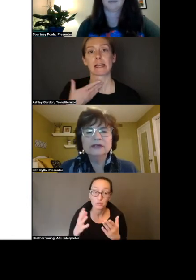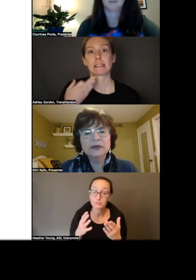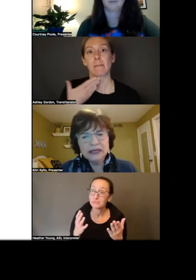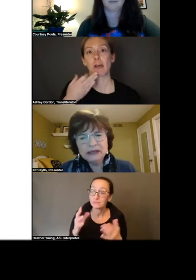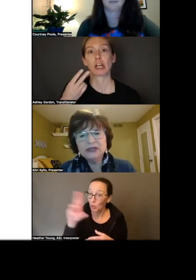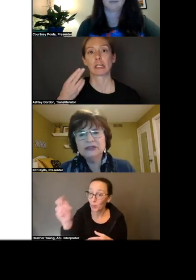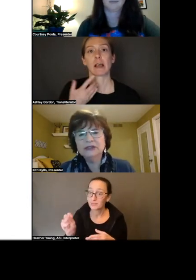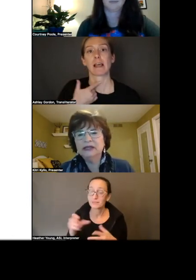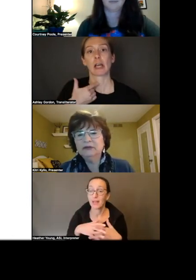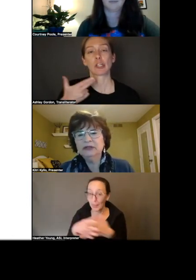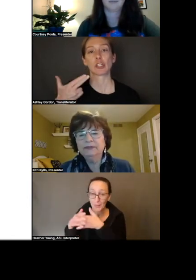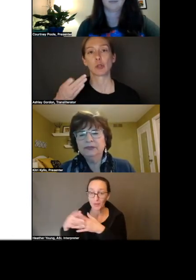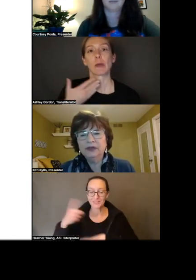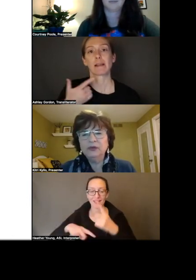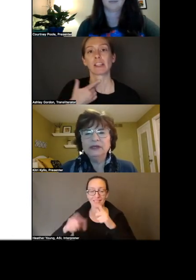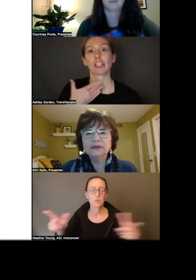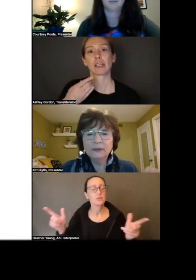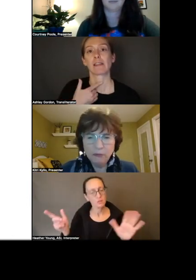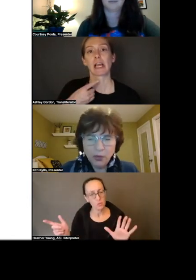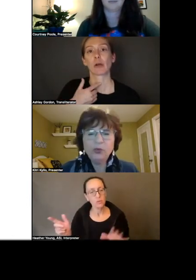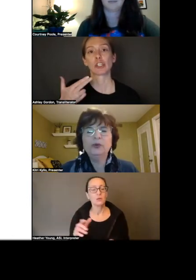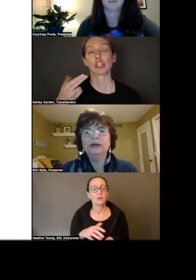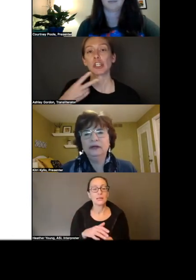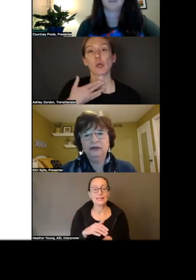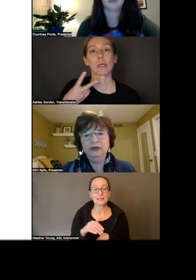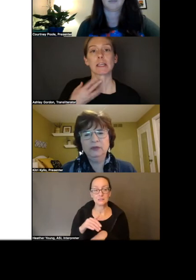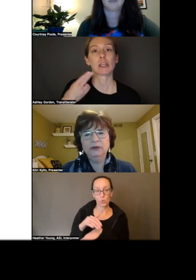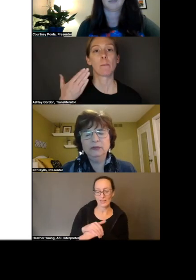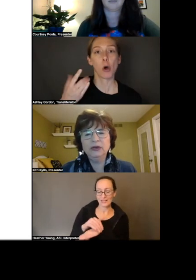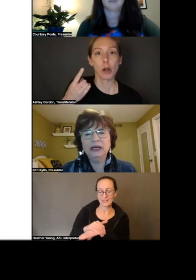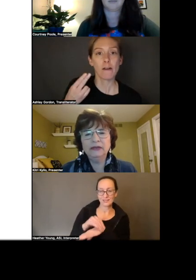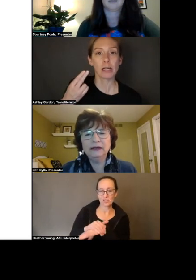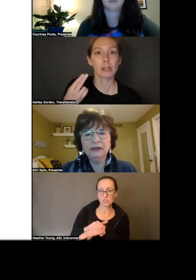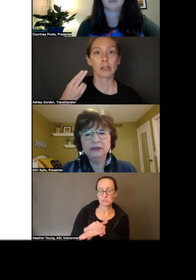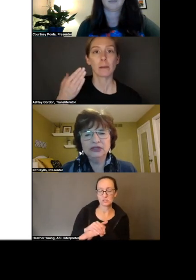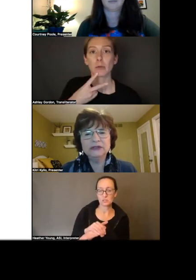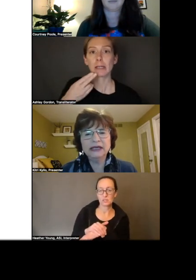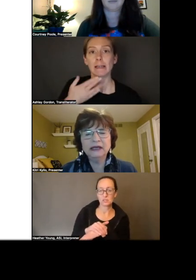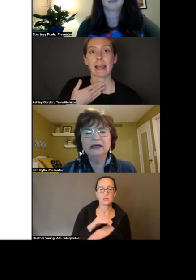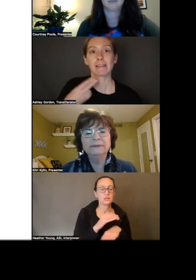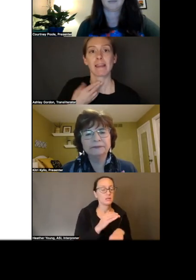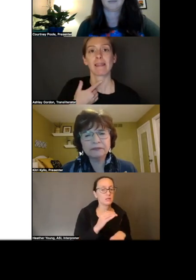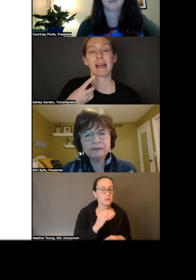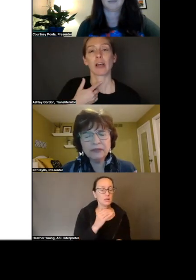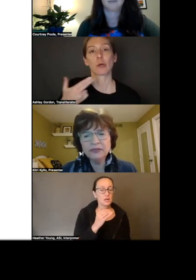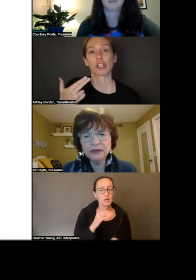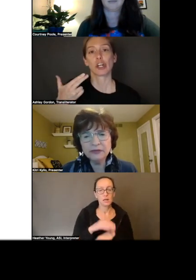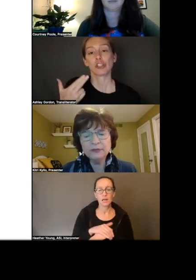So, English is the language, cueing is the mode of communicating that language, just like the other